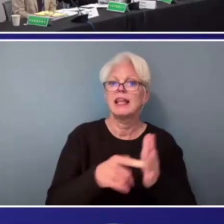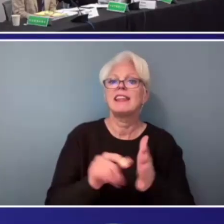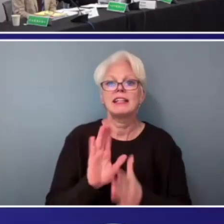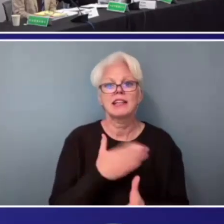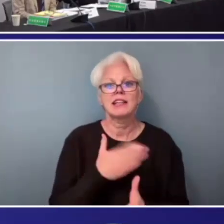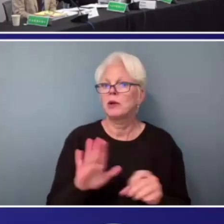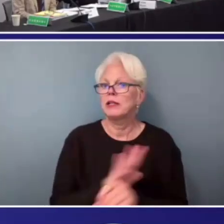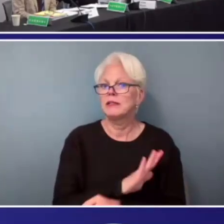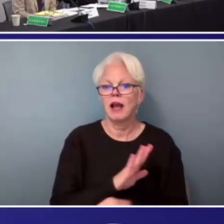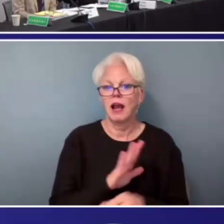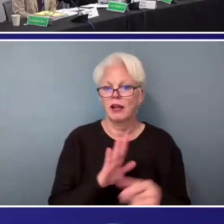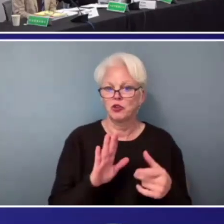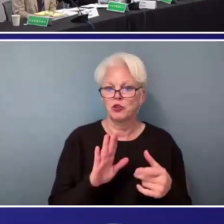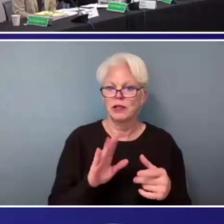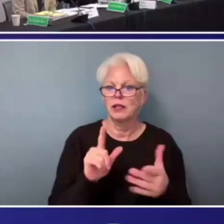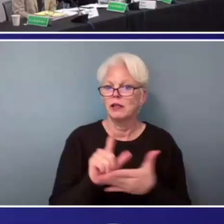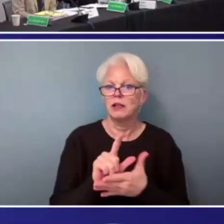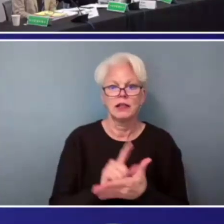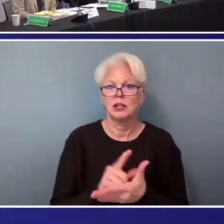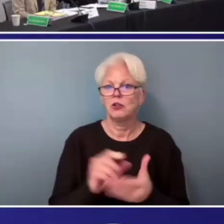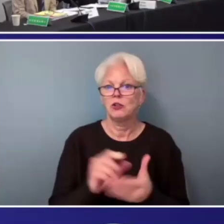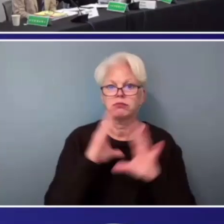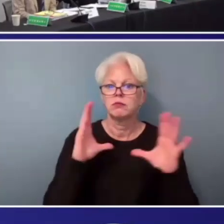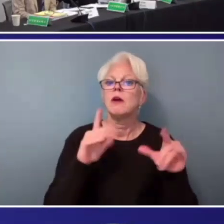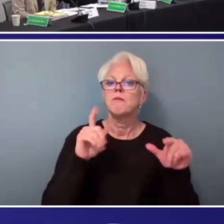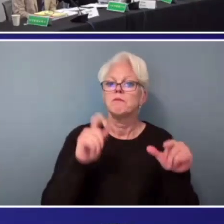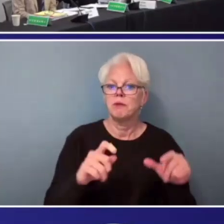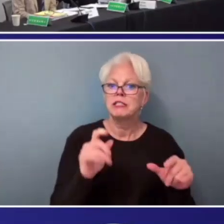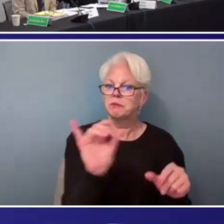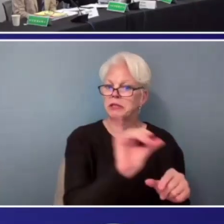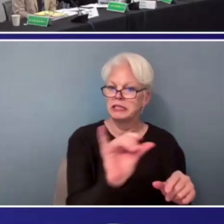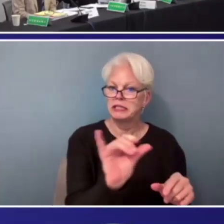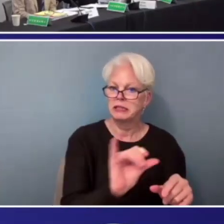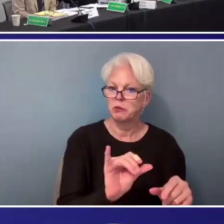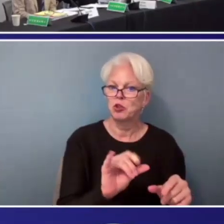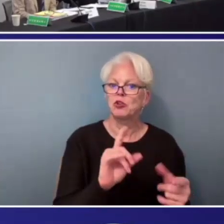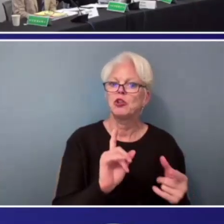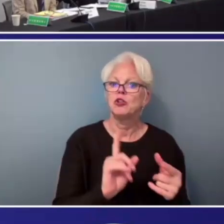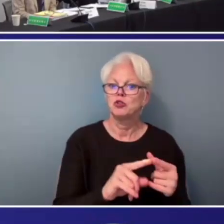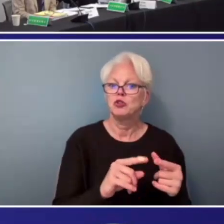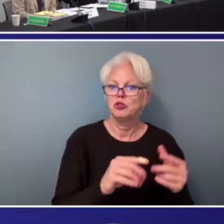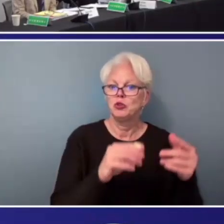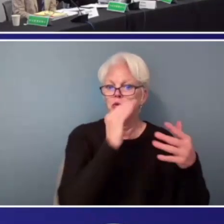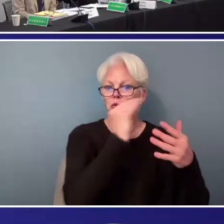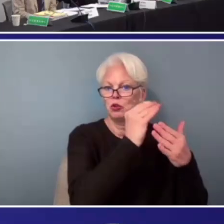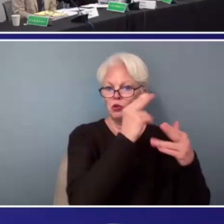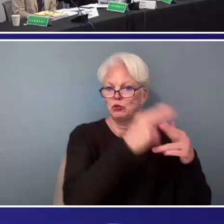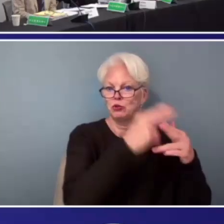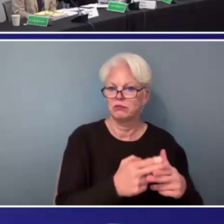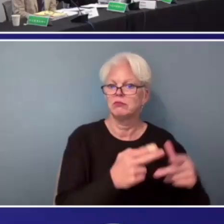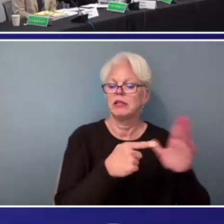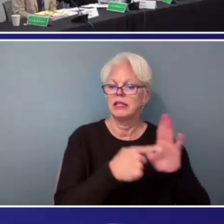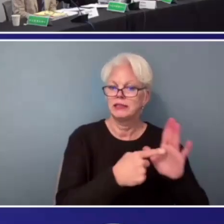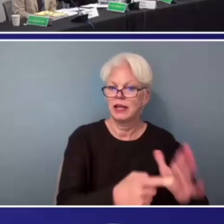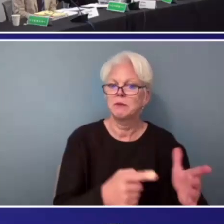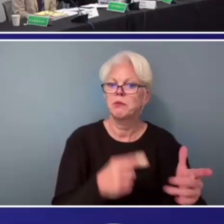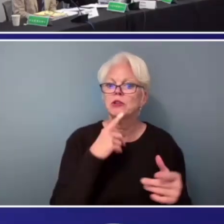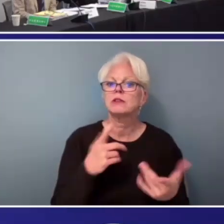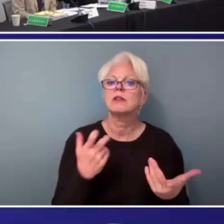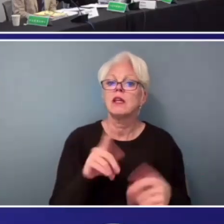substantially similar to the examples, both in length and field of study, length being 80 credit hours. How do we get to 80 credit hours?